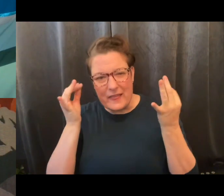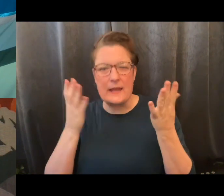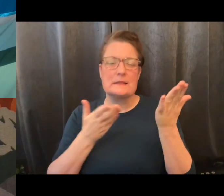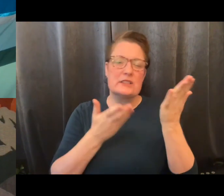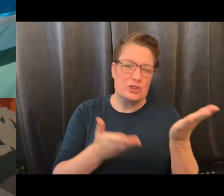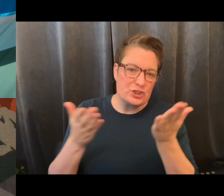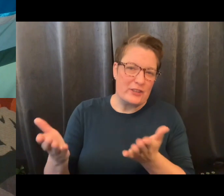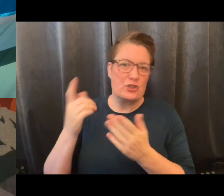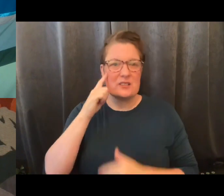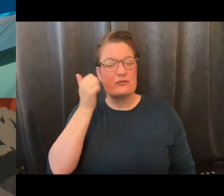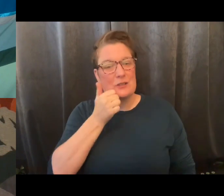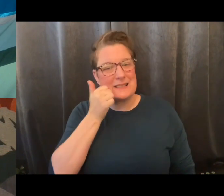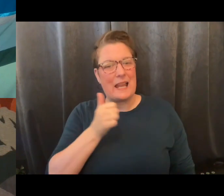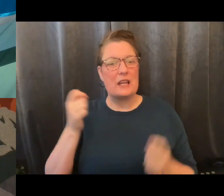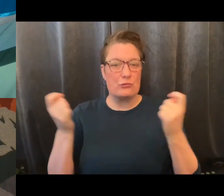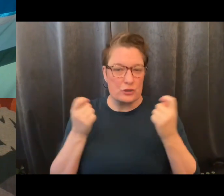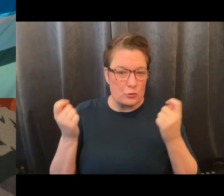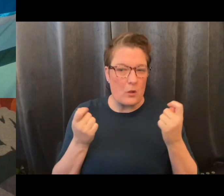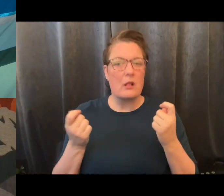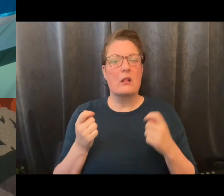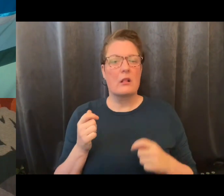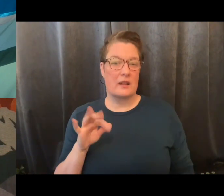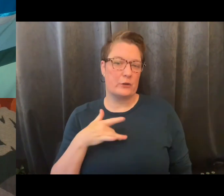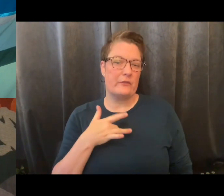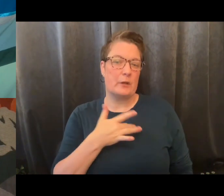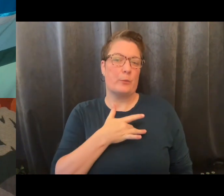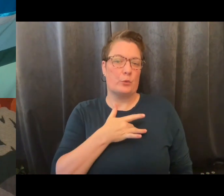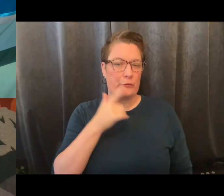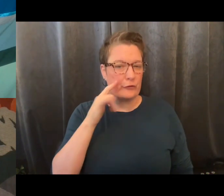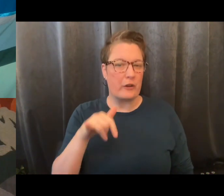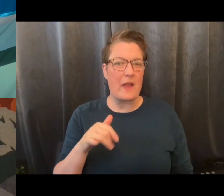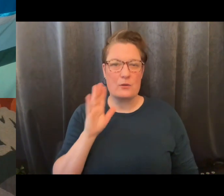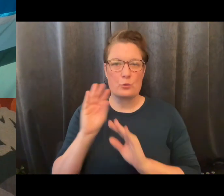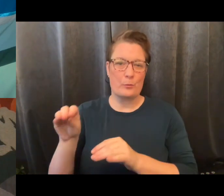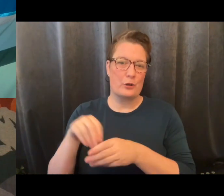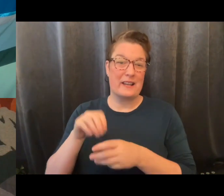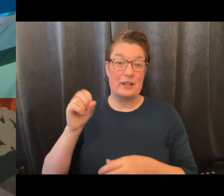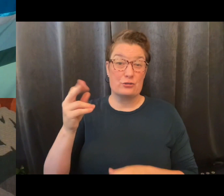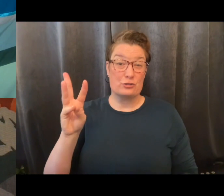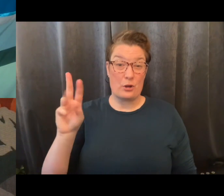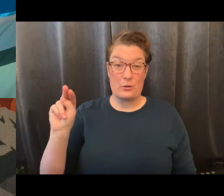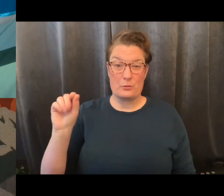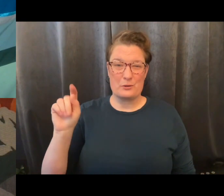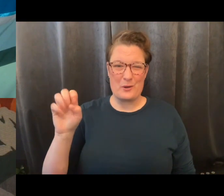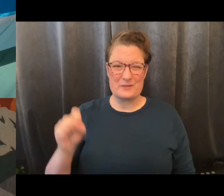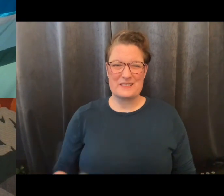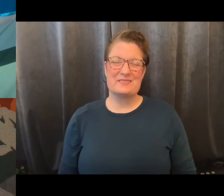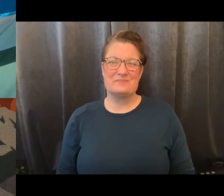ritual if, if you're moved to do that, so we'll put that in the show notes. Nomy: Yeah, cool. Thank you for that offering.